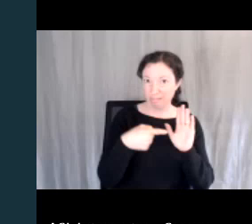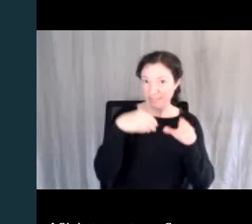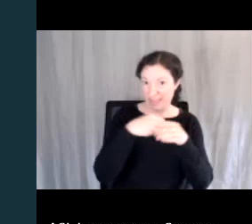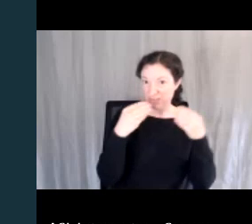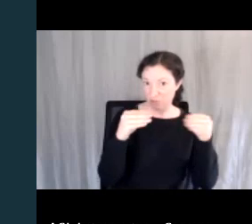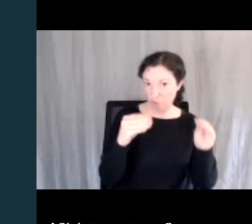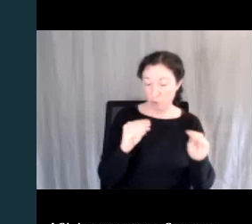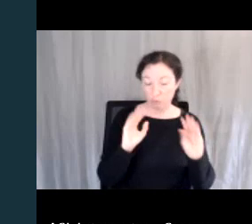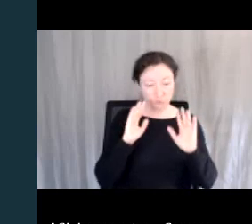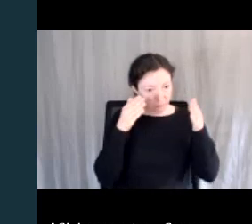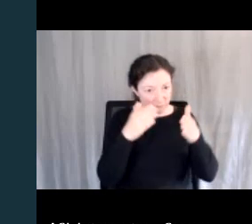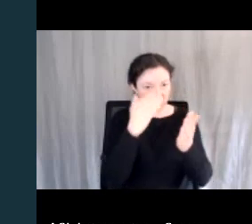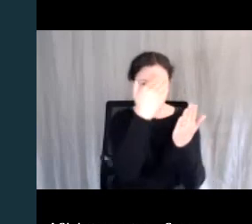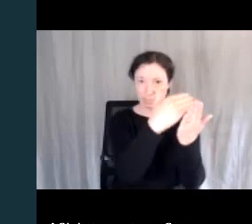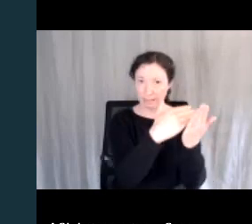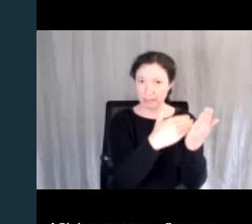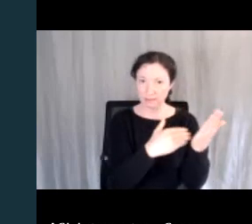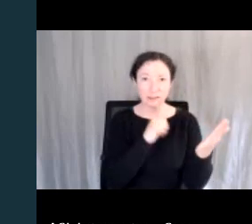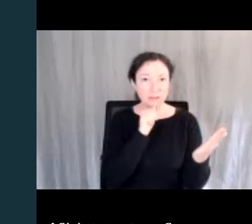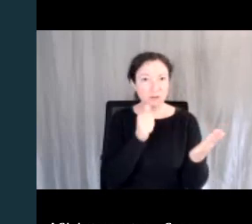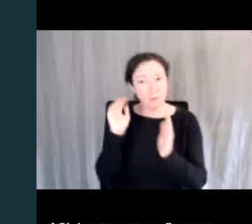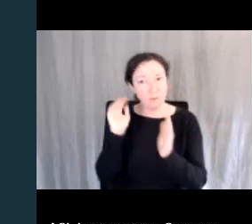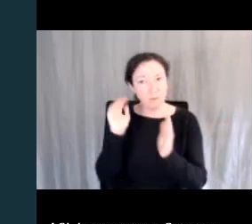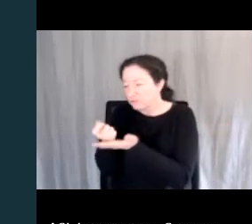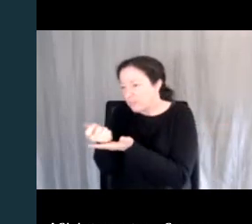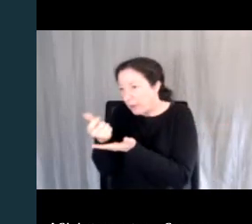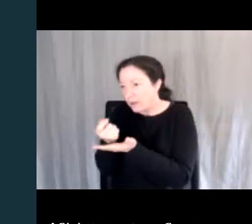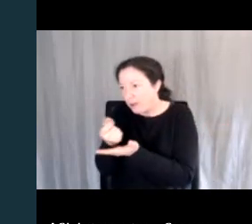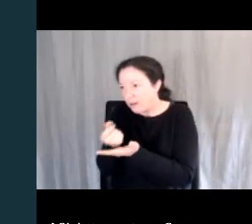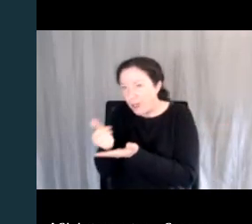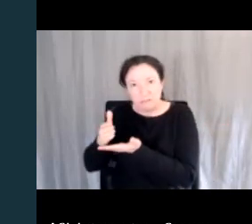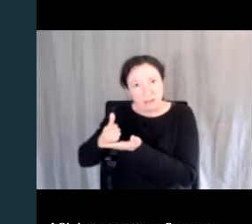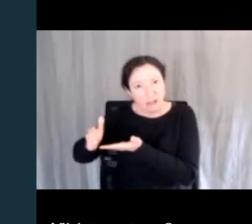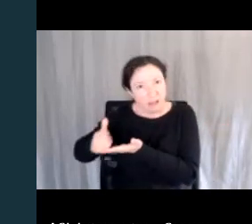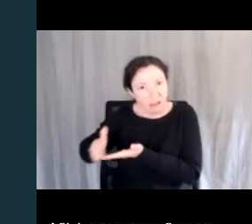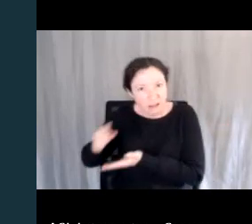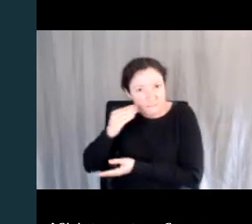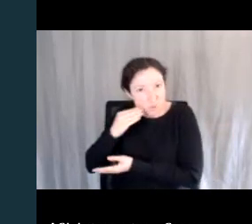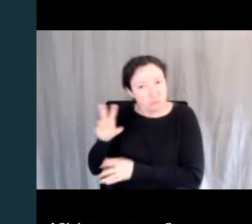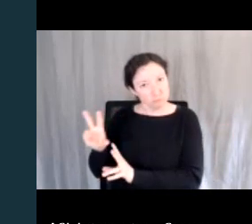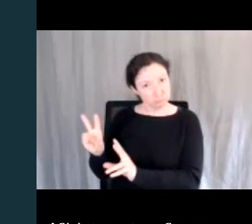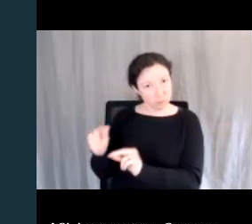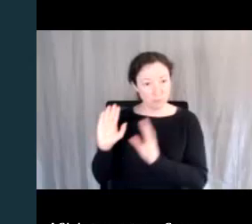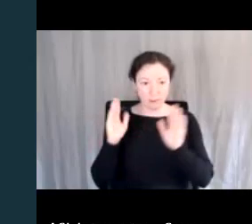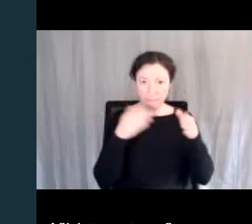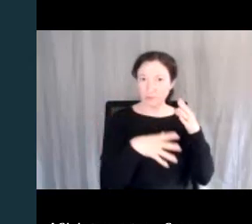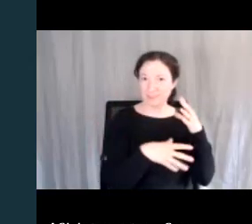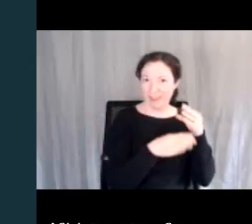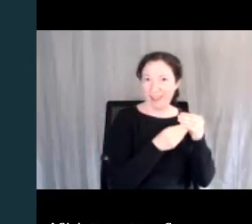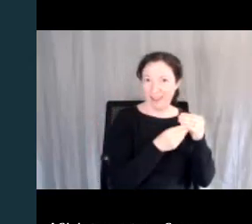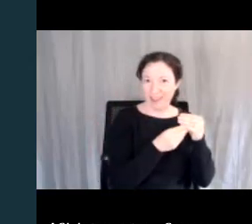You don't focus on what you have to take out, just focus on what you can eat. Like get excited about making new foods. That's a big thing too. It's like some people don't like to cook.